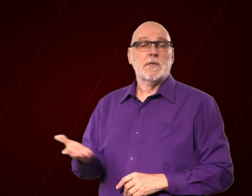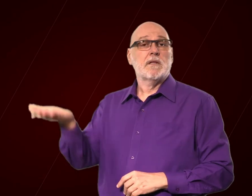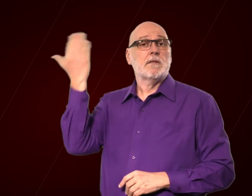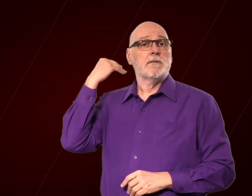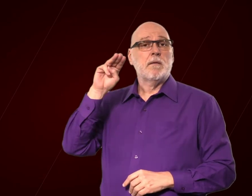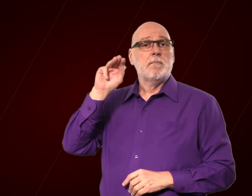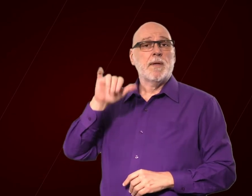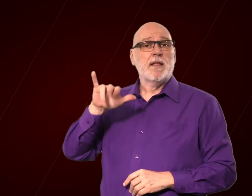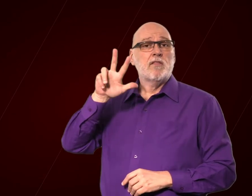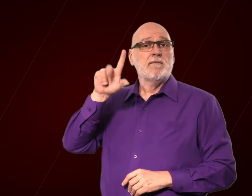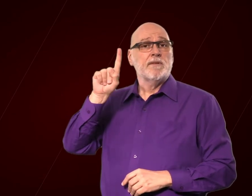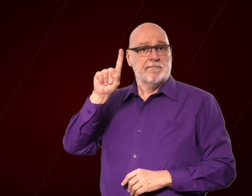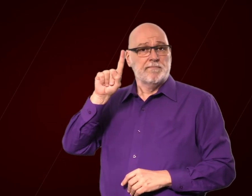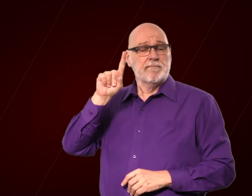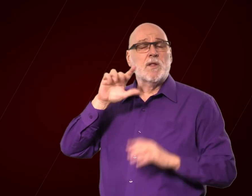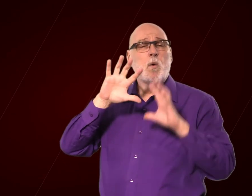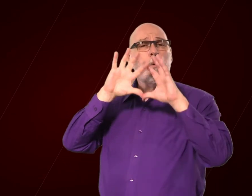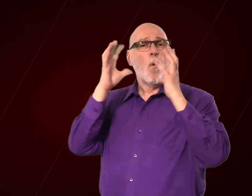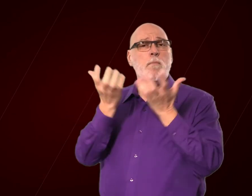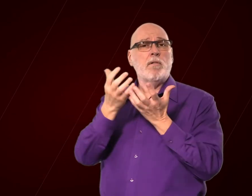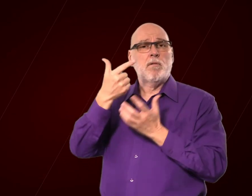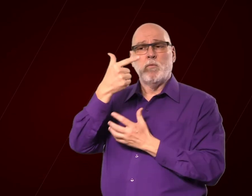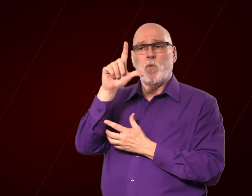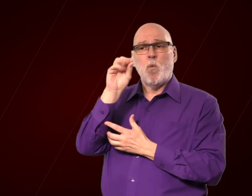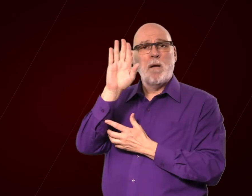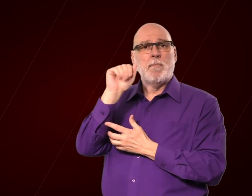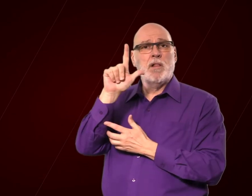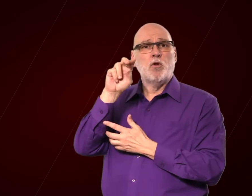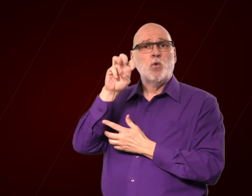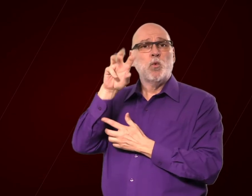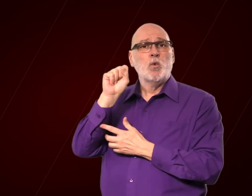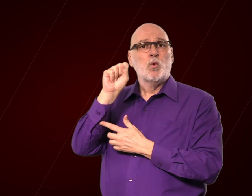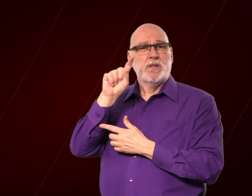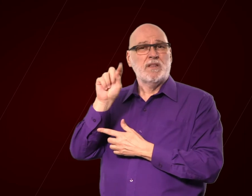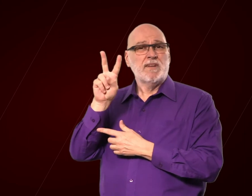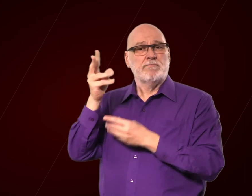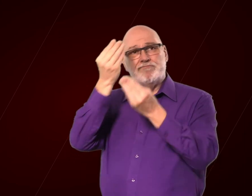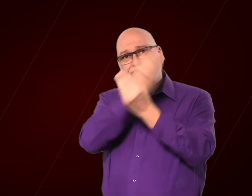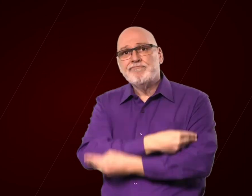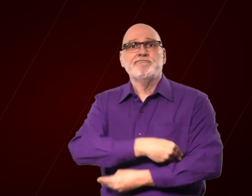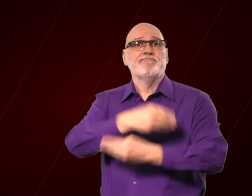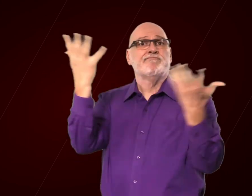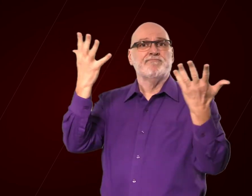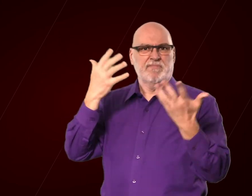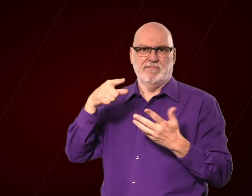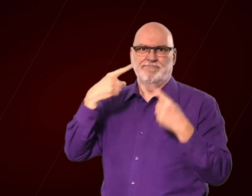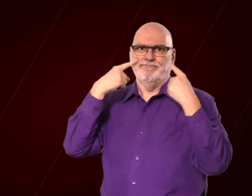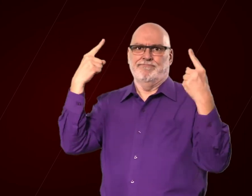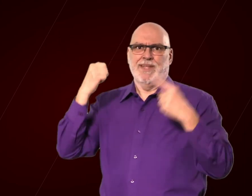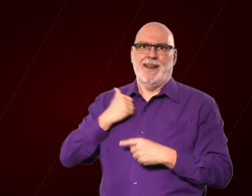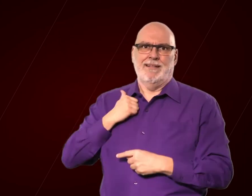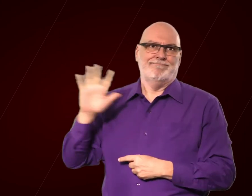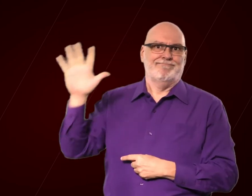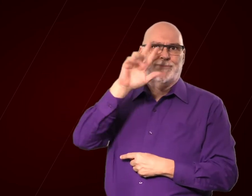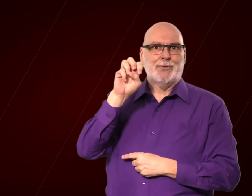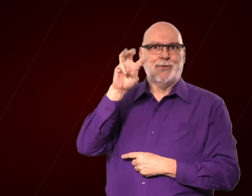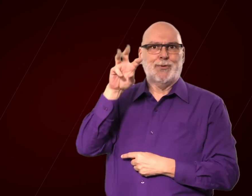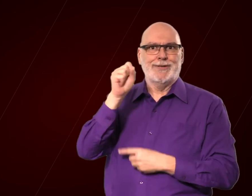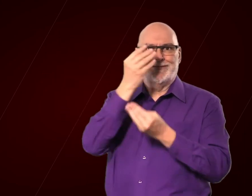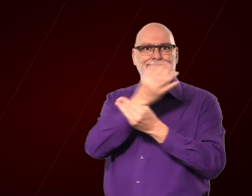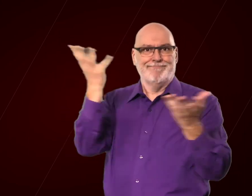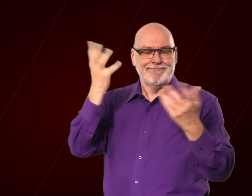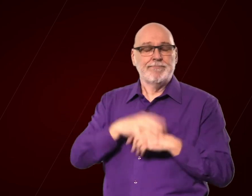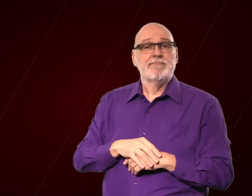[Anselmo]: On May 31st, Global News - a Canadian news platform -